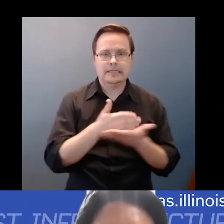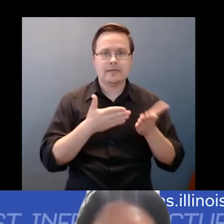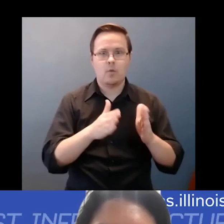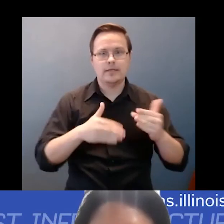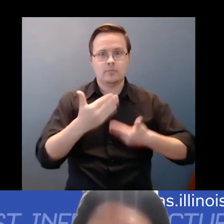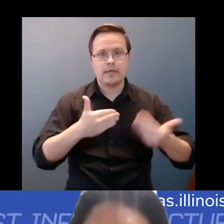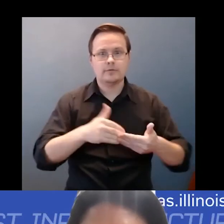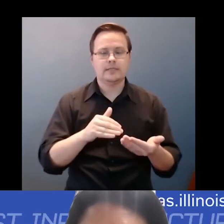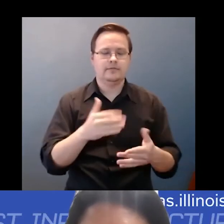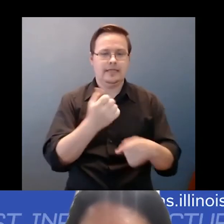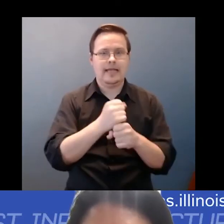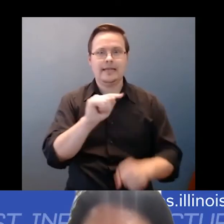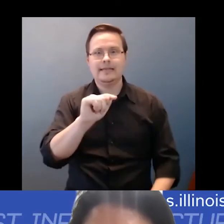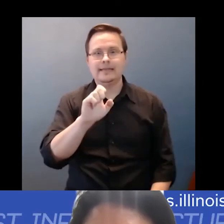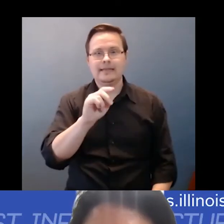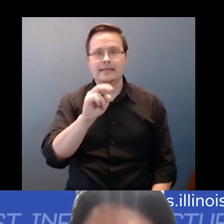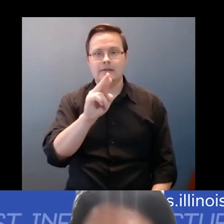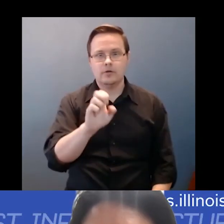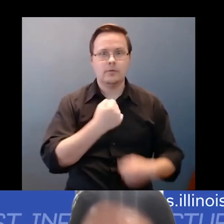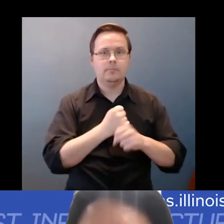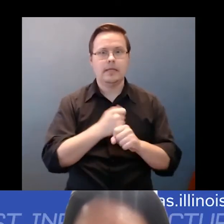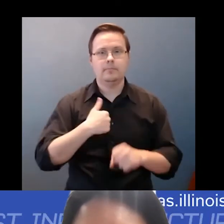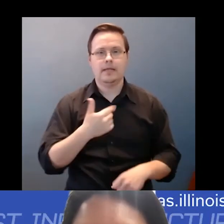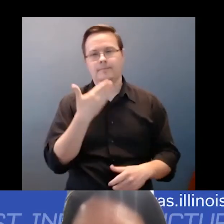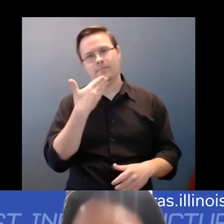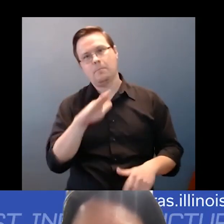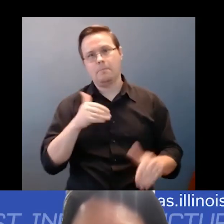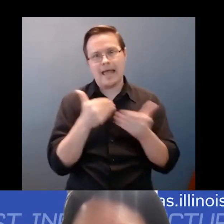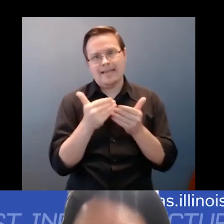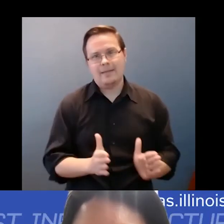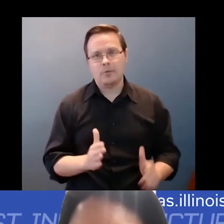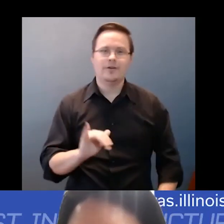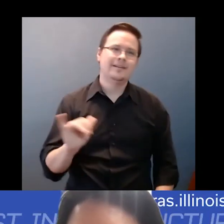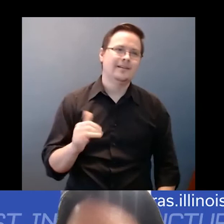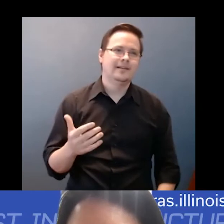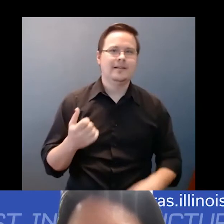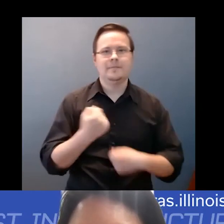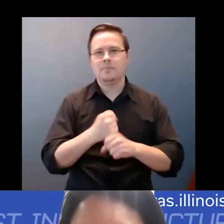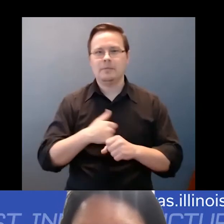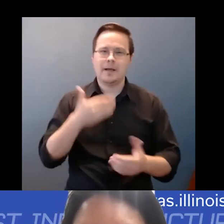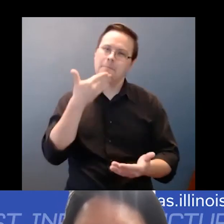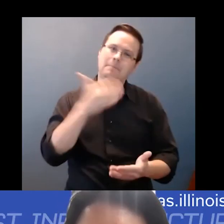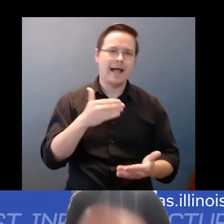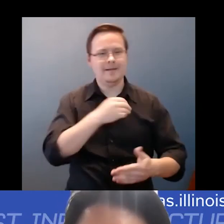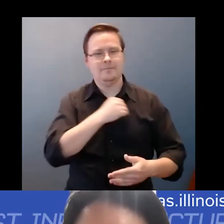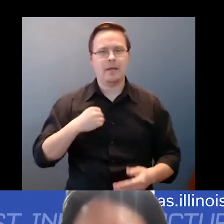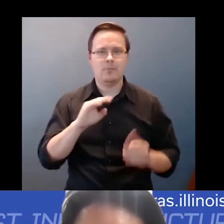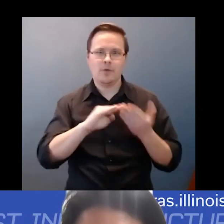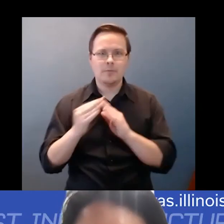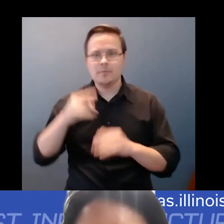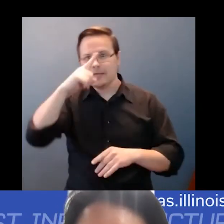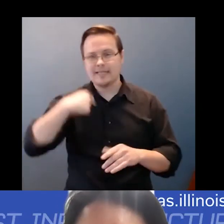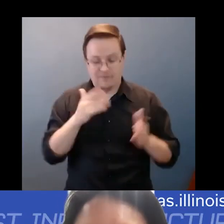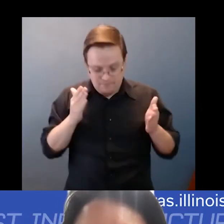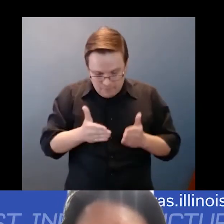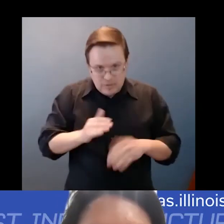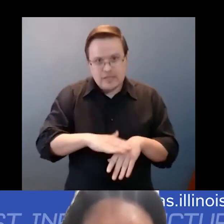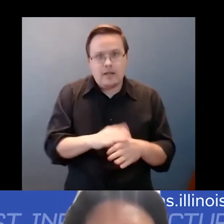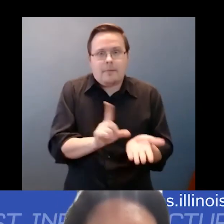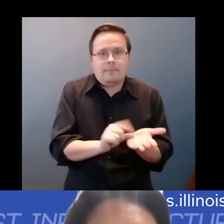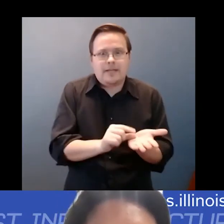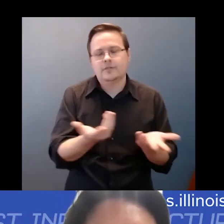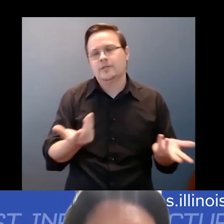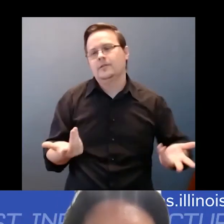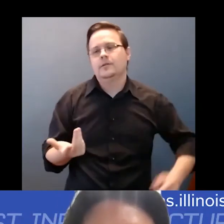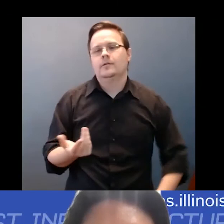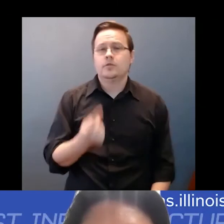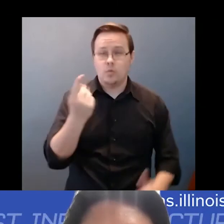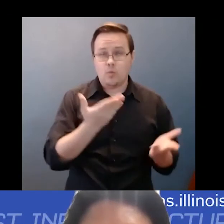I felt like in some ways the process of getting tenure made me like a bad neighbor, you know, like a bad like member of the community because I had to focus on kind of just publications.